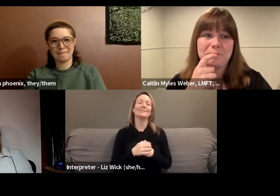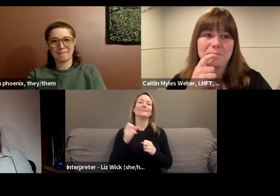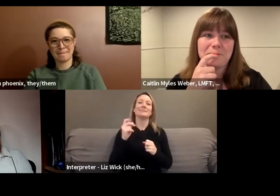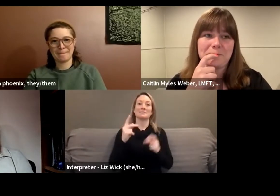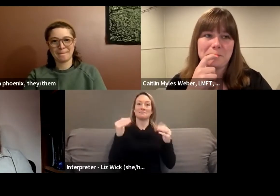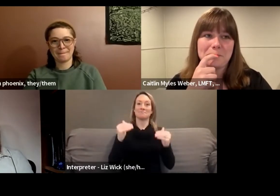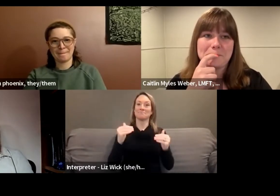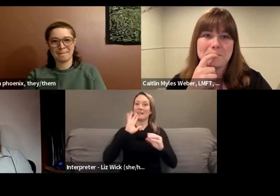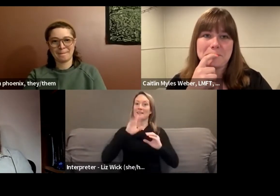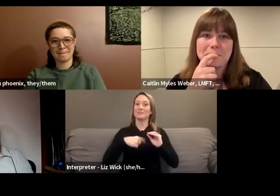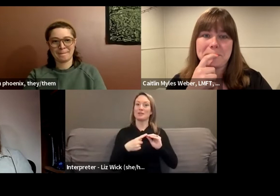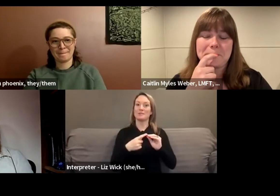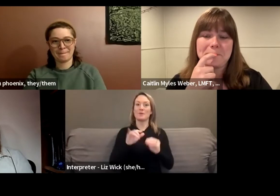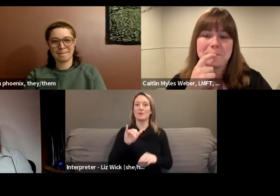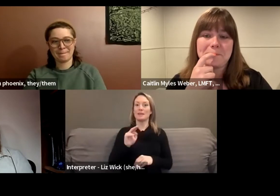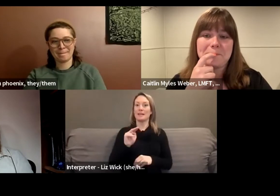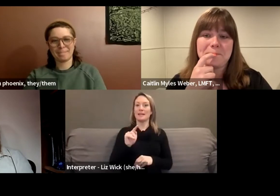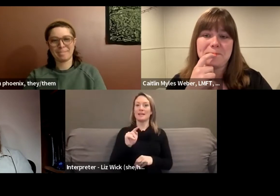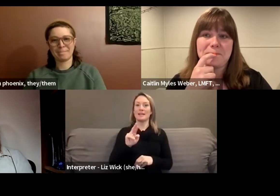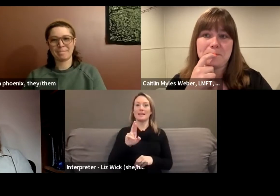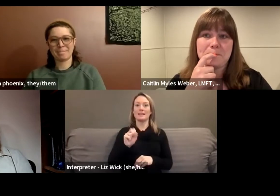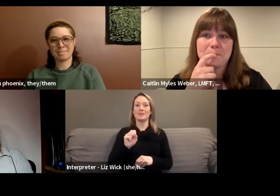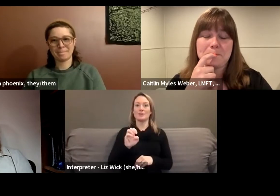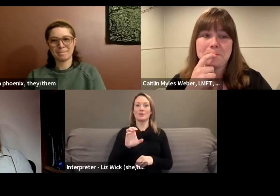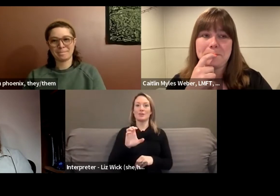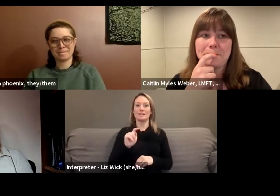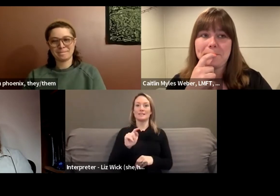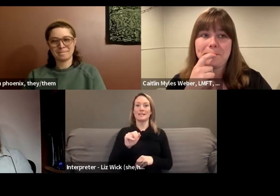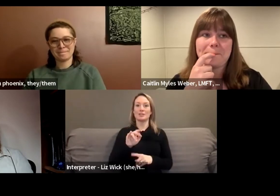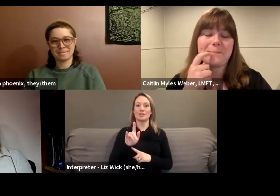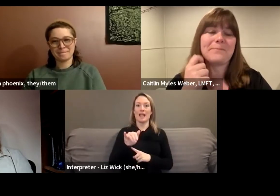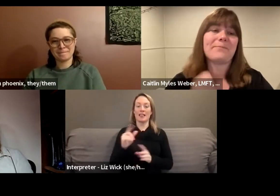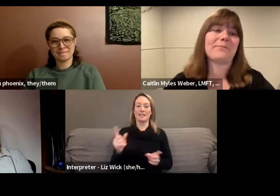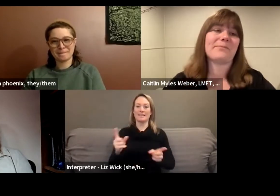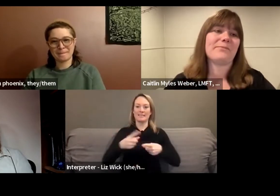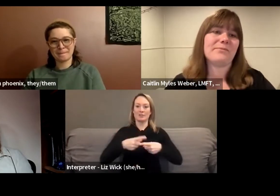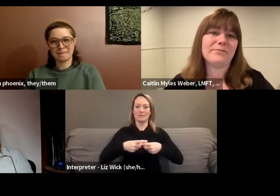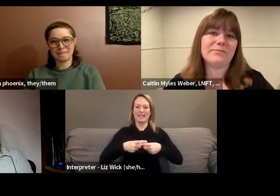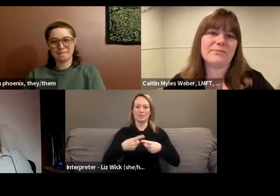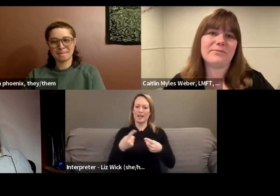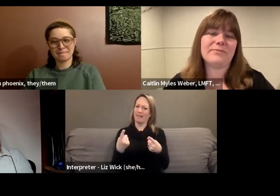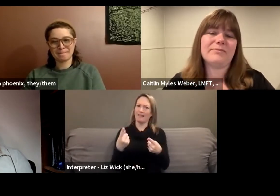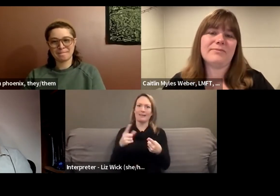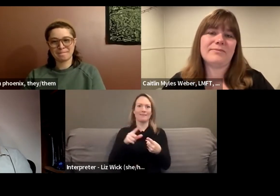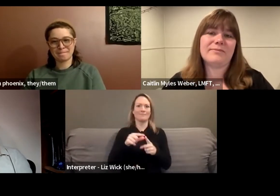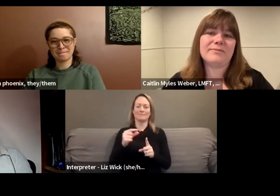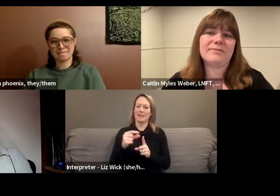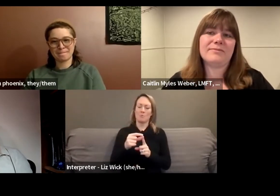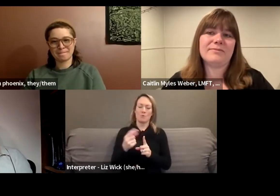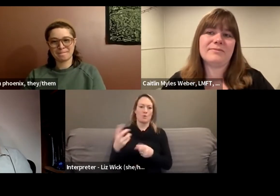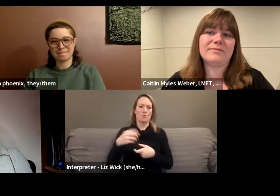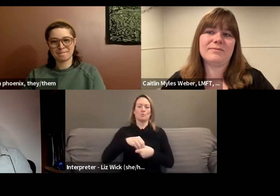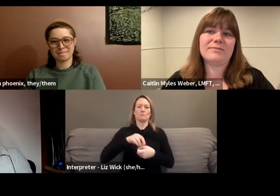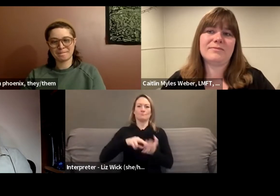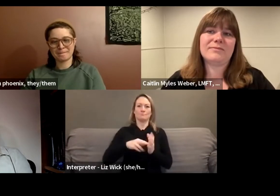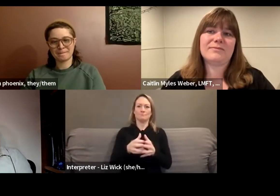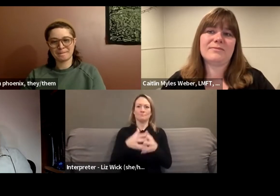about intersectionality. And that's a word that's, you know, it's a catch word and you know, we all have, I think, different interpretations of what that means